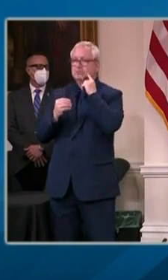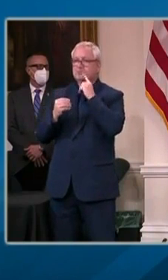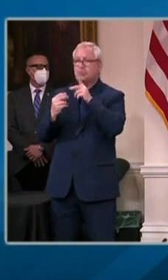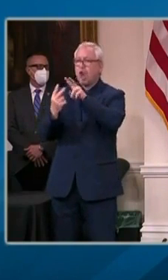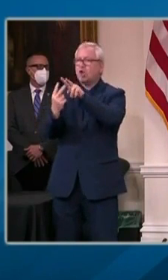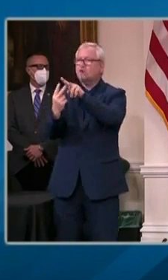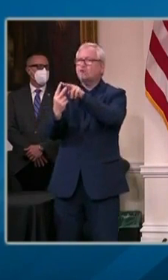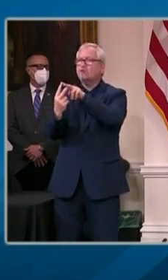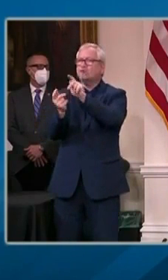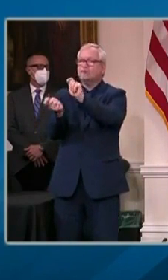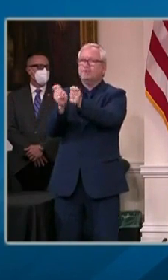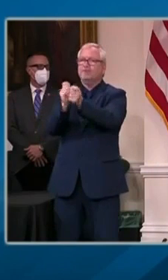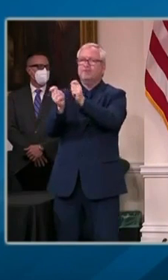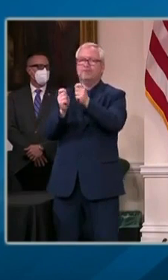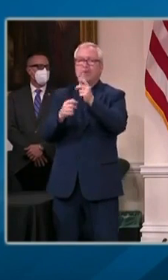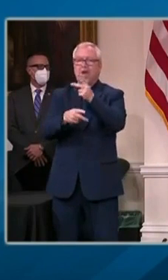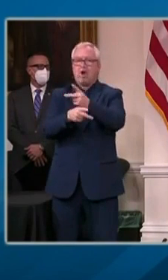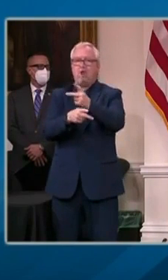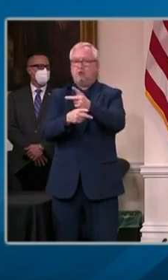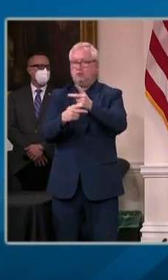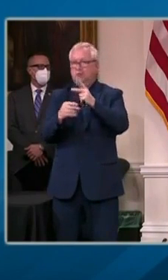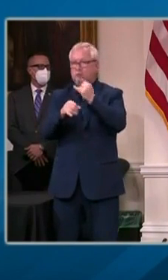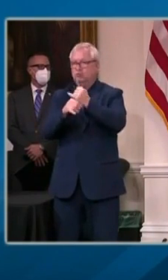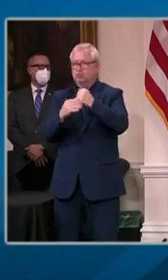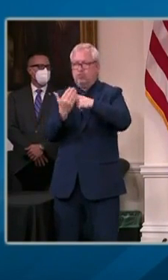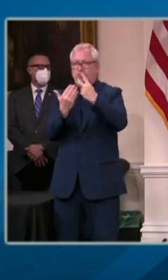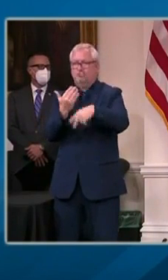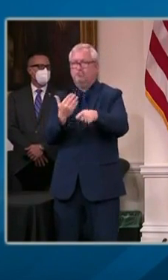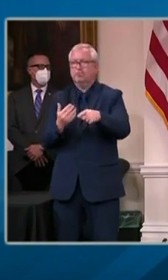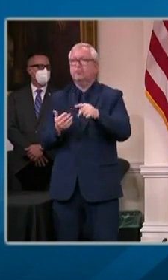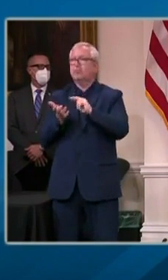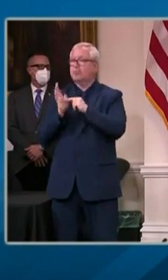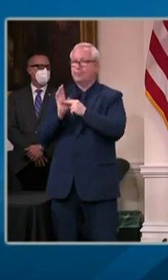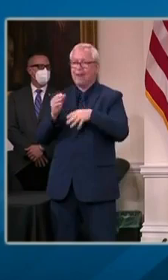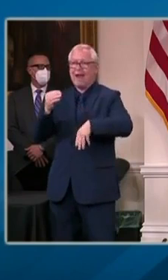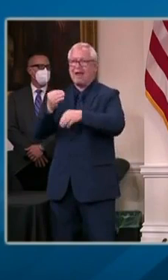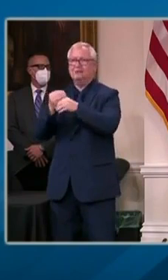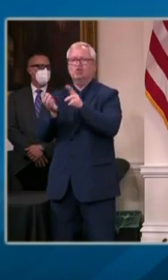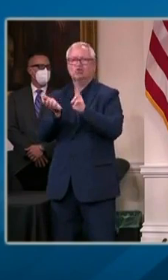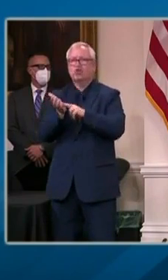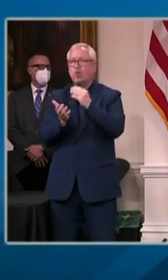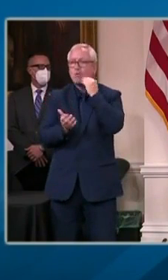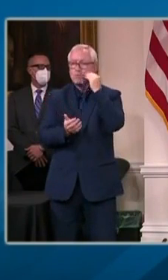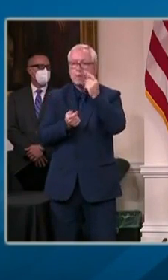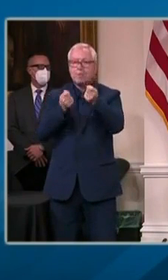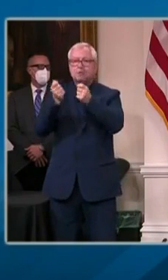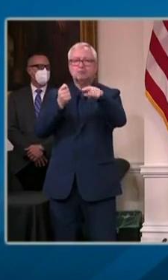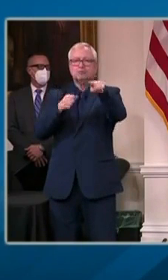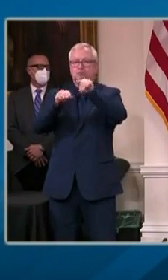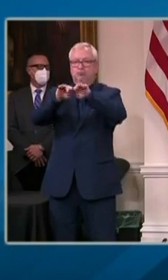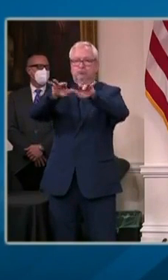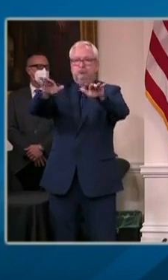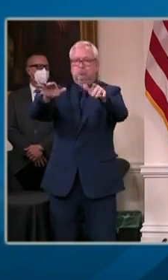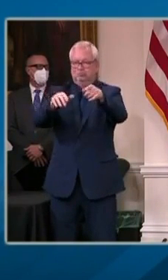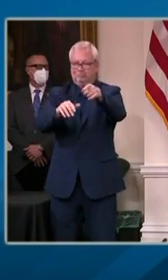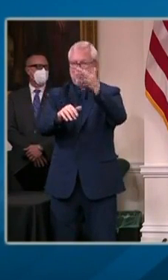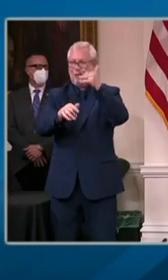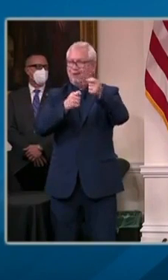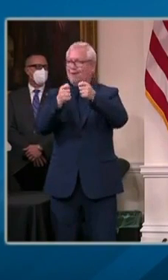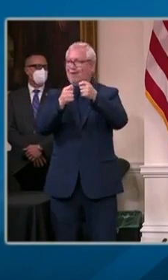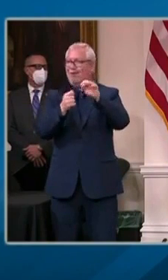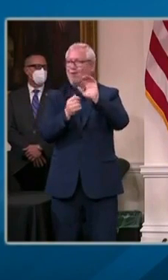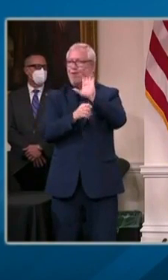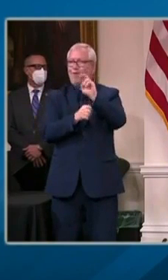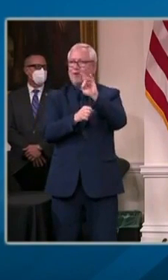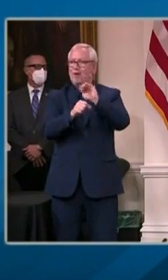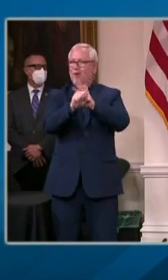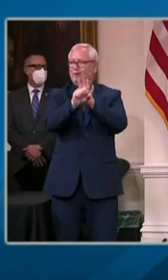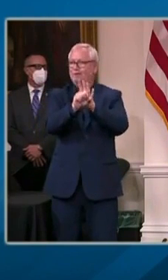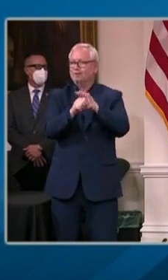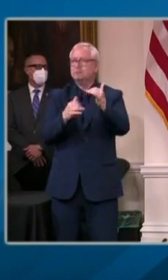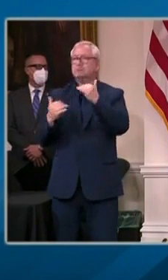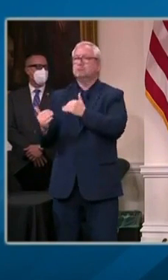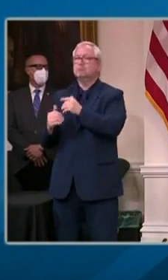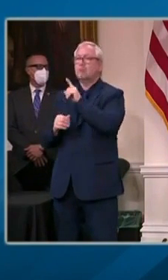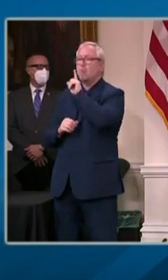LAST MONTH WE INCREASED THE CAPACITY OF ALTERNATIVE CARE SITES AND PREPARED ADDITIONAL CARE TO NURSING HOMES DEALING WITH OUTSIDE BREAKS.